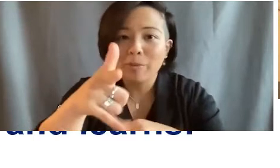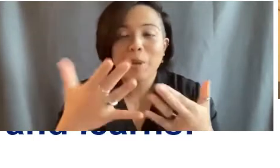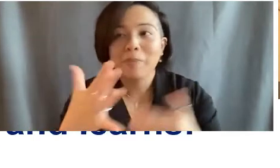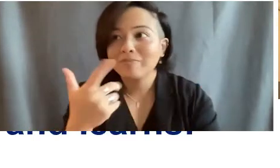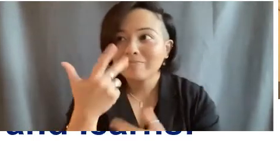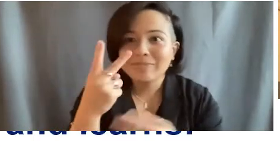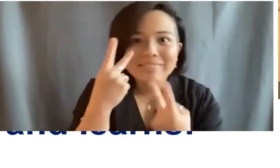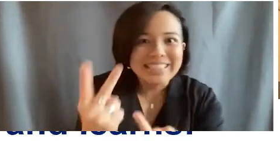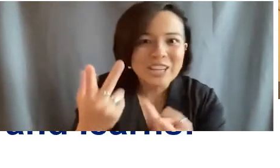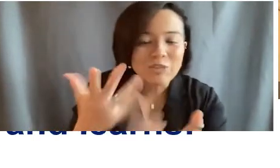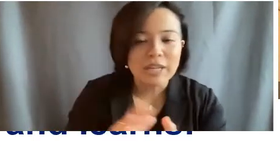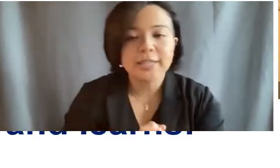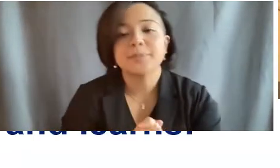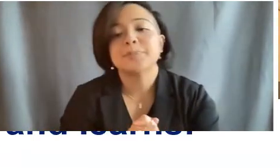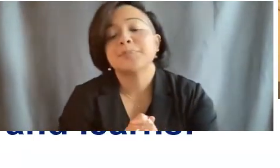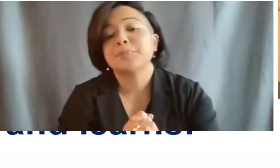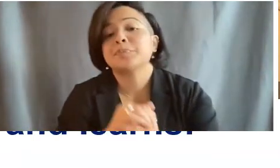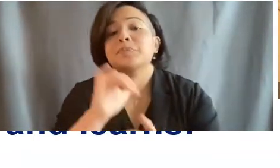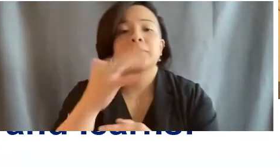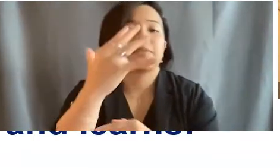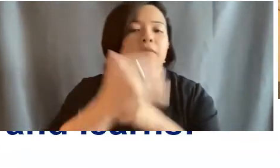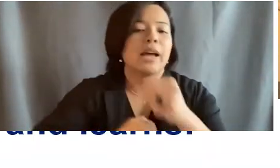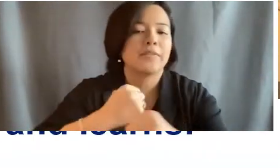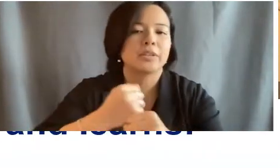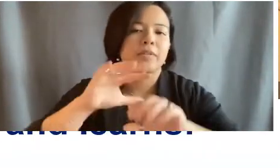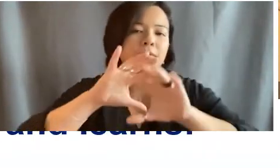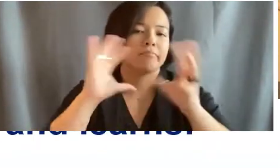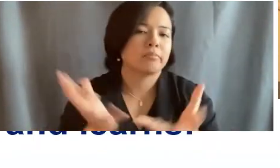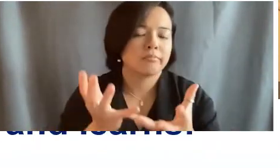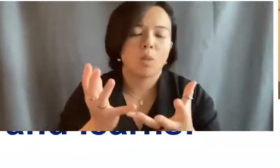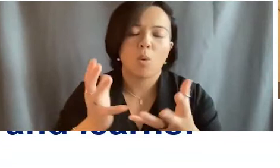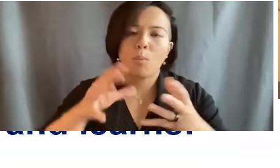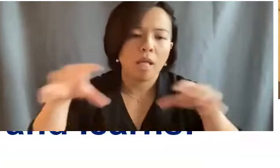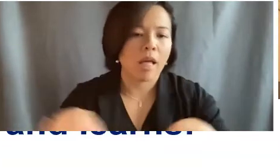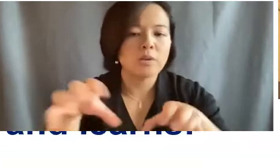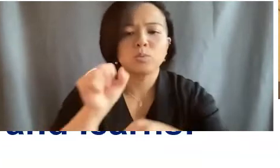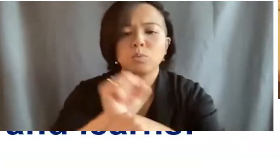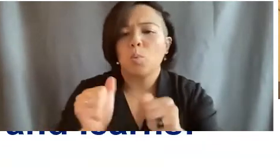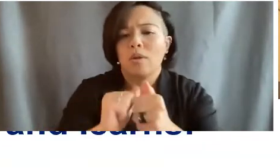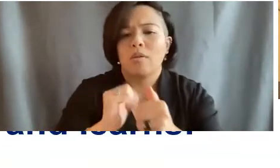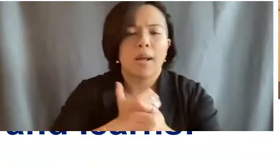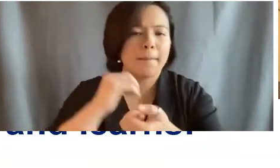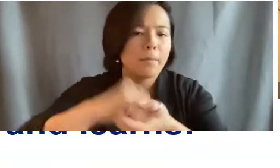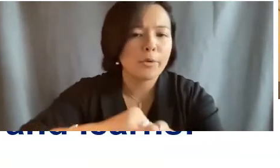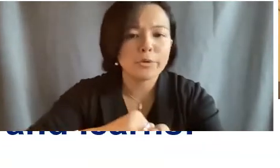it's five years of global action working with our partners. And as I've just said, the U.S.